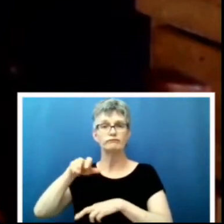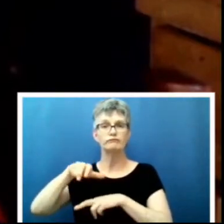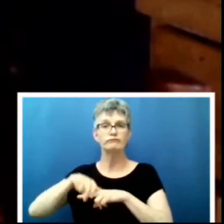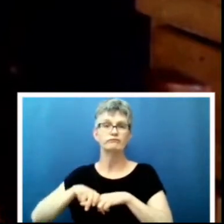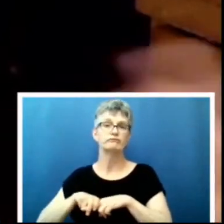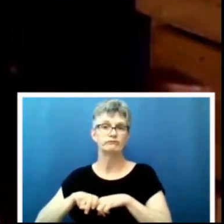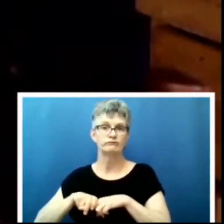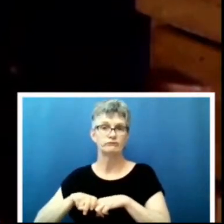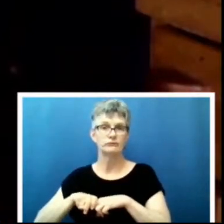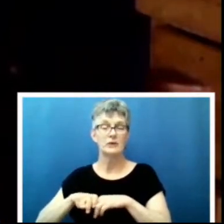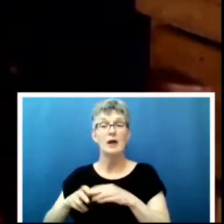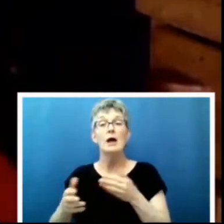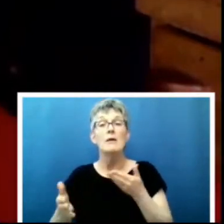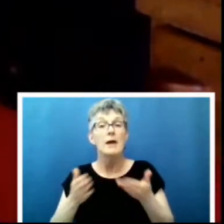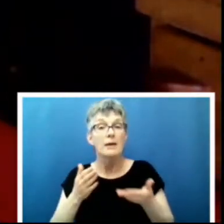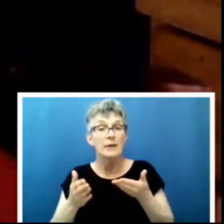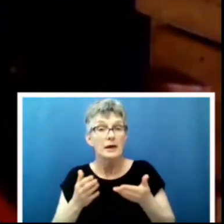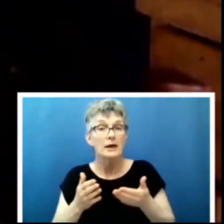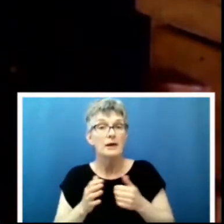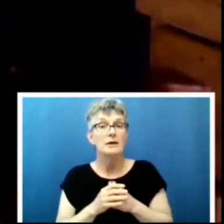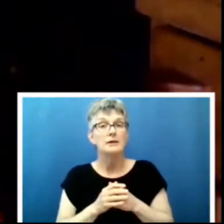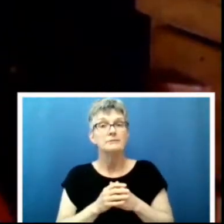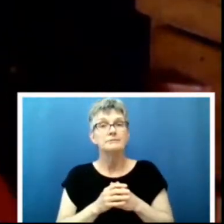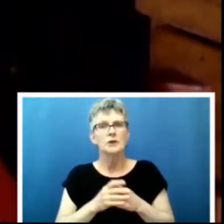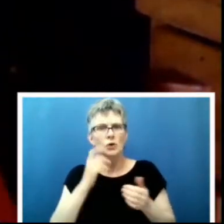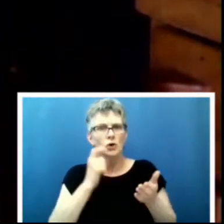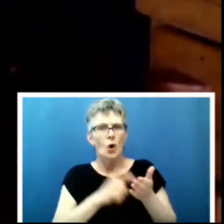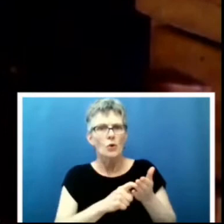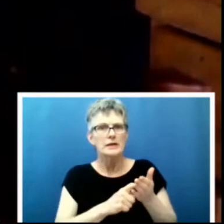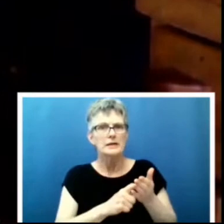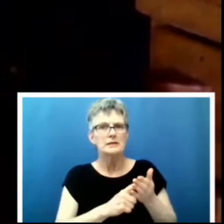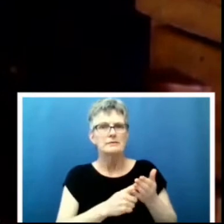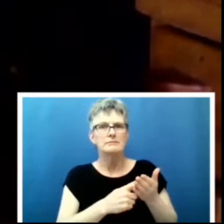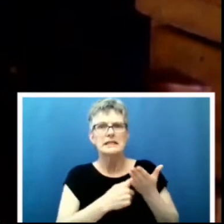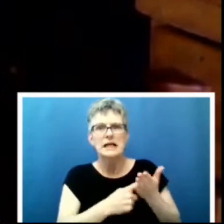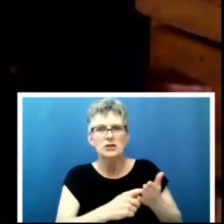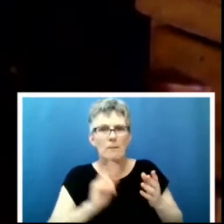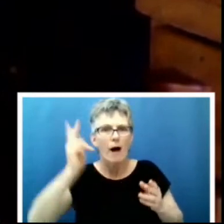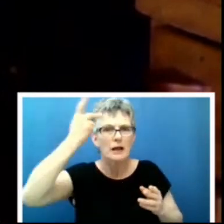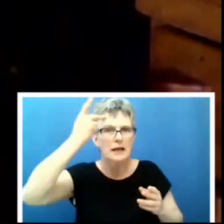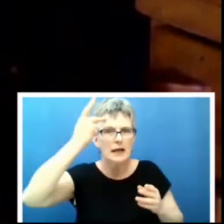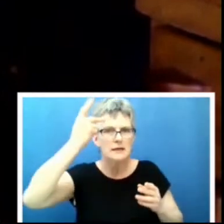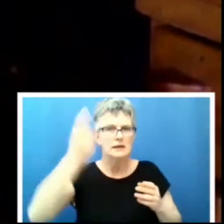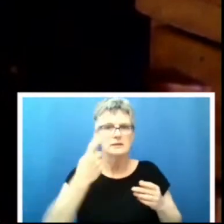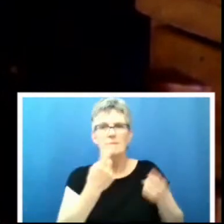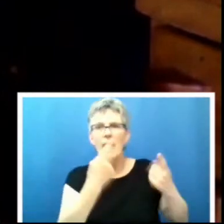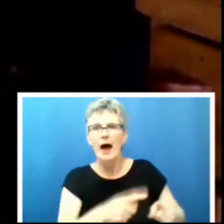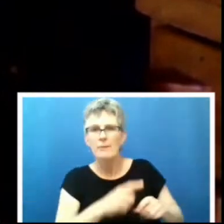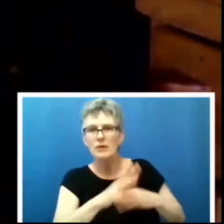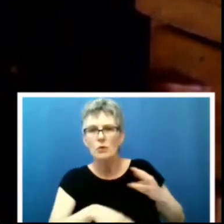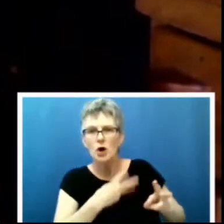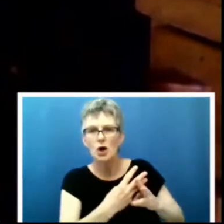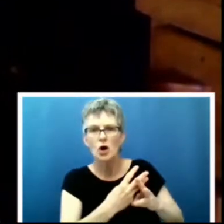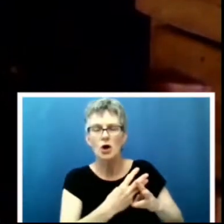a political conversation or there's all sorts of things happening in the world right now and you're in a conversation and you feel something triggering.